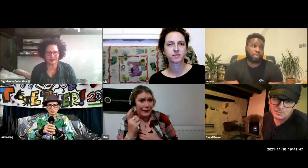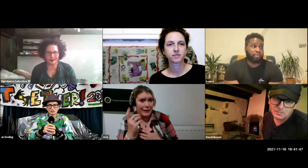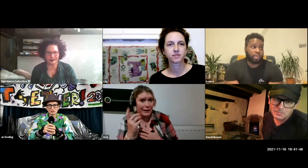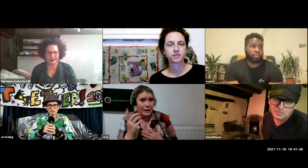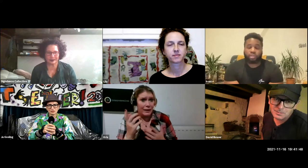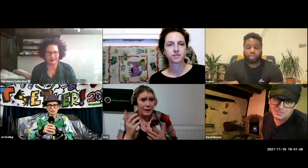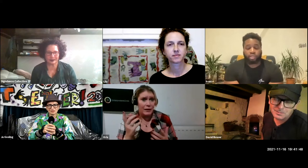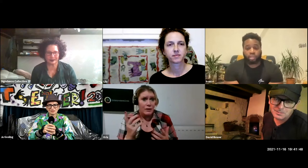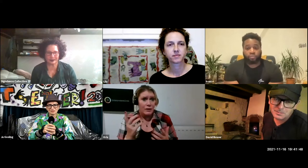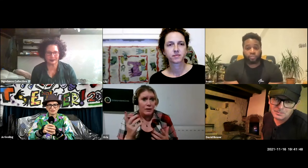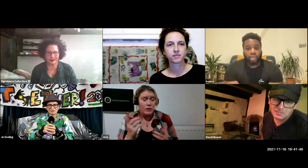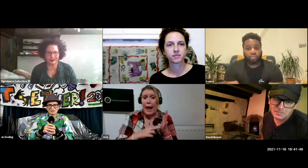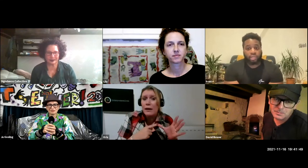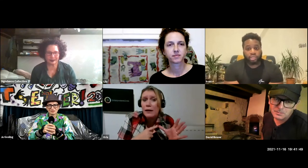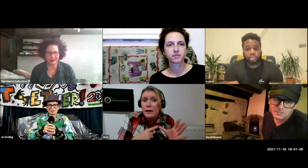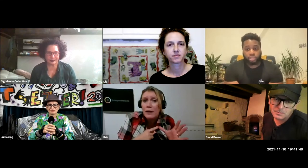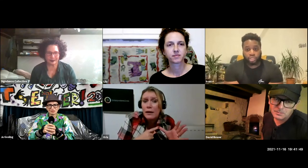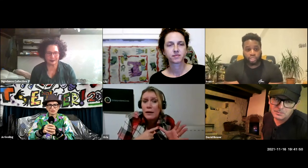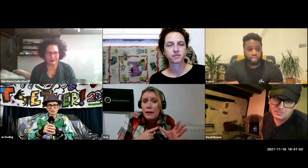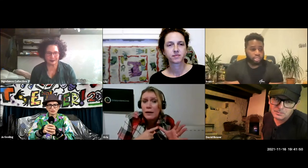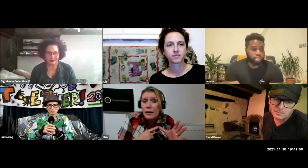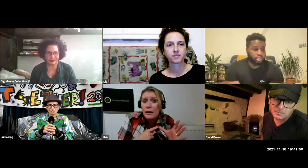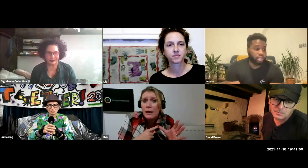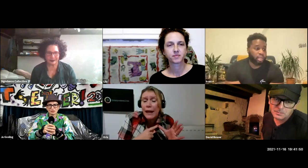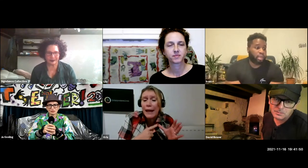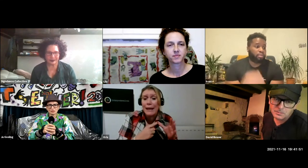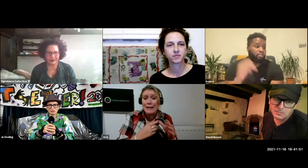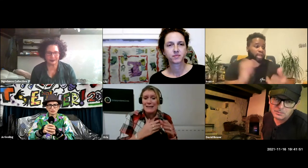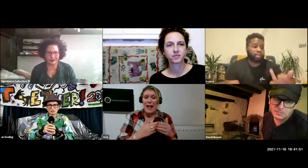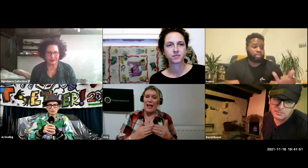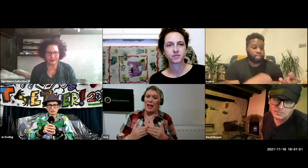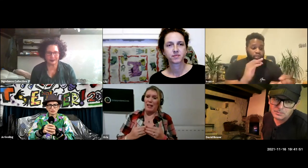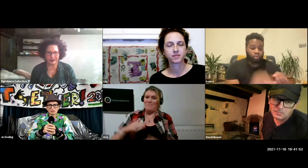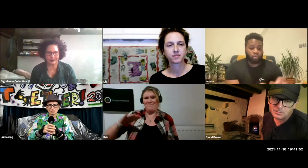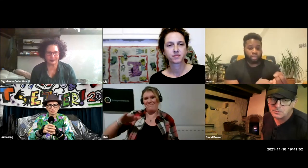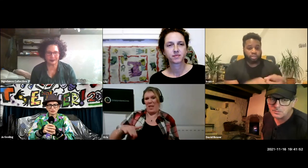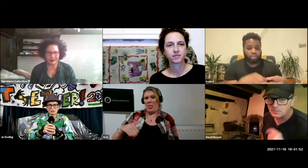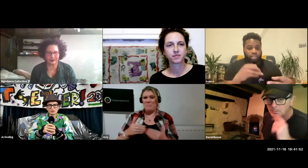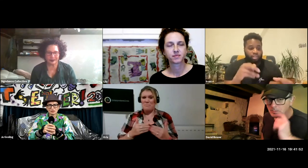their enjoyment of the evening. It is